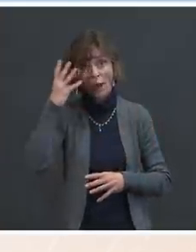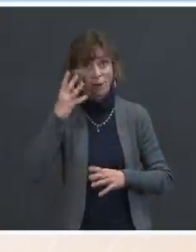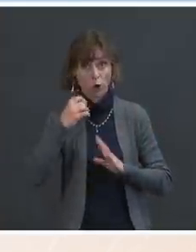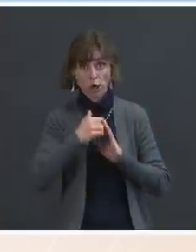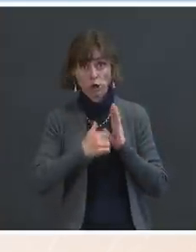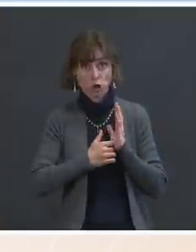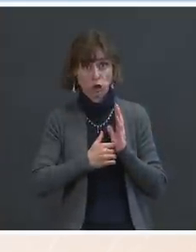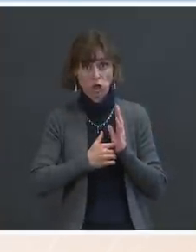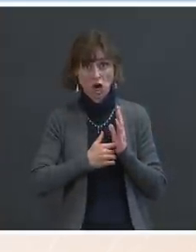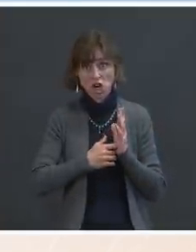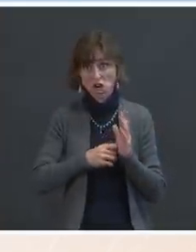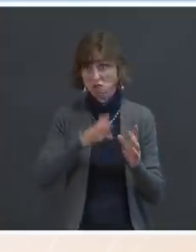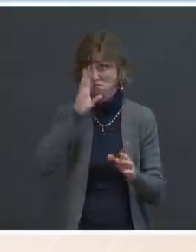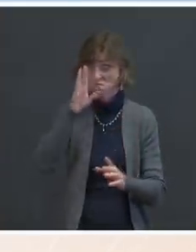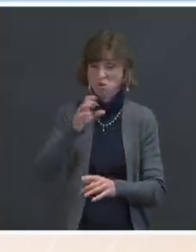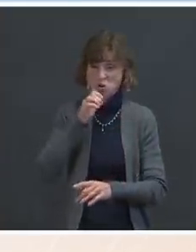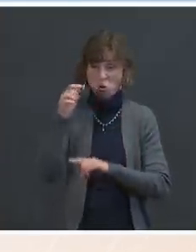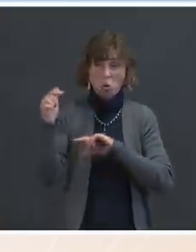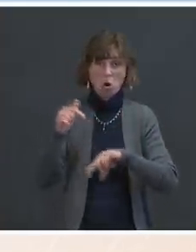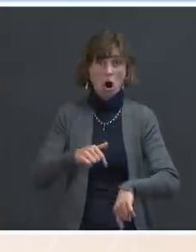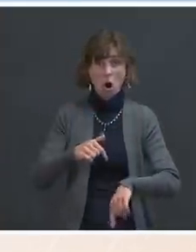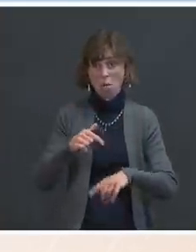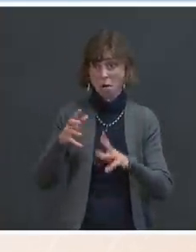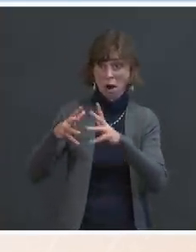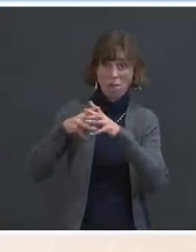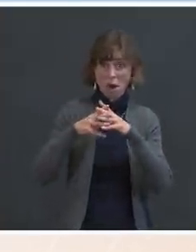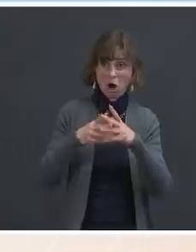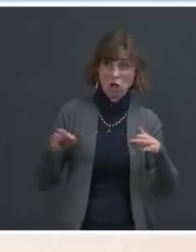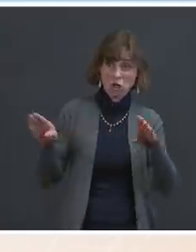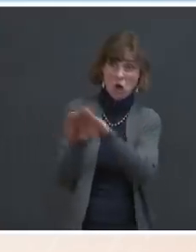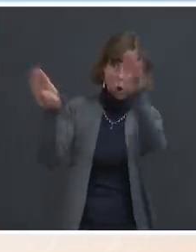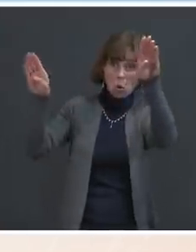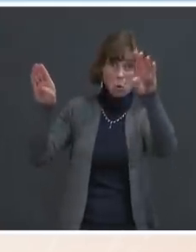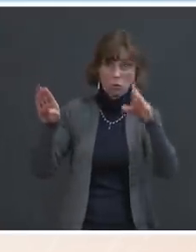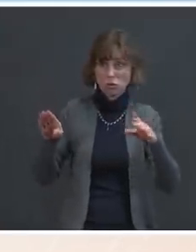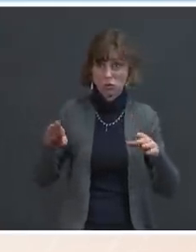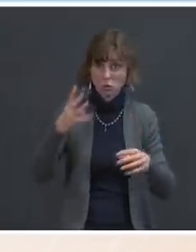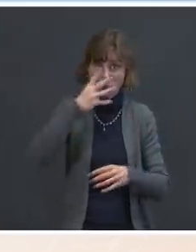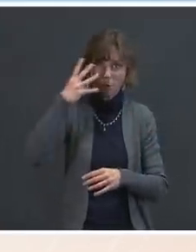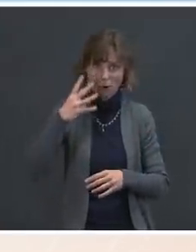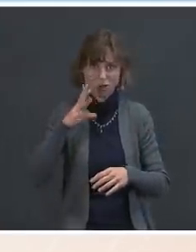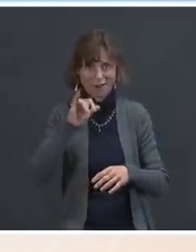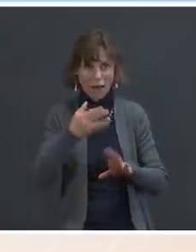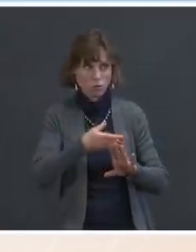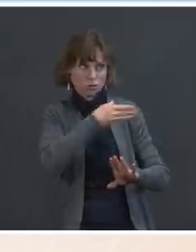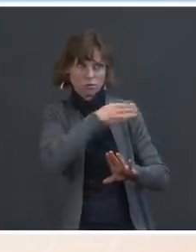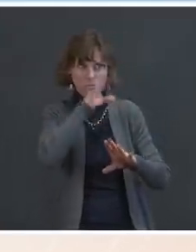"Don't come. America is closed to irregular migration." So, obviously, you're pursuing some different policies,